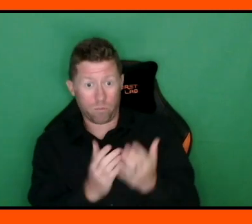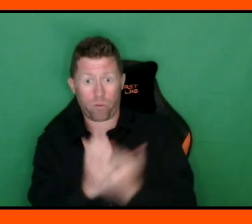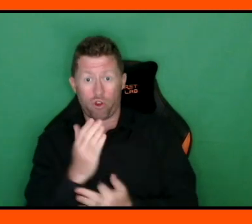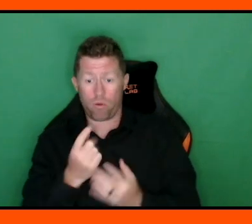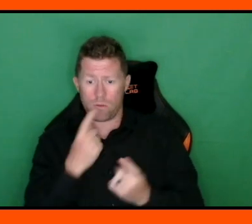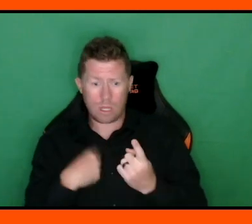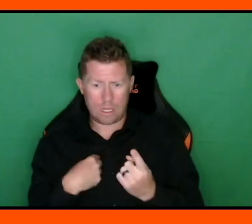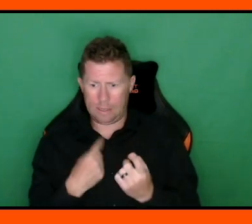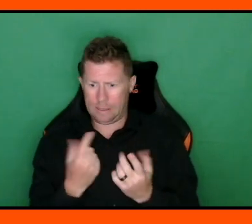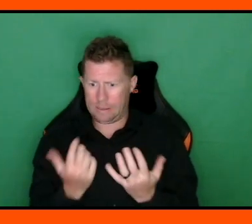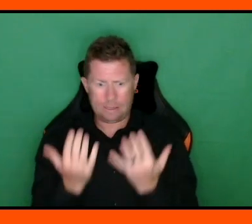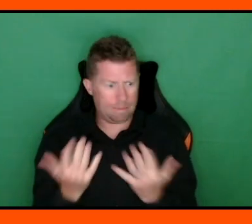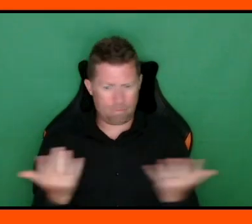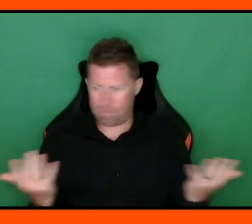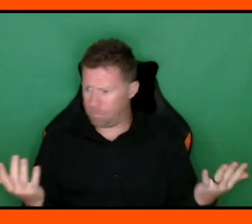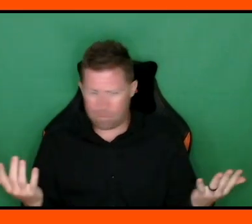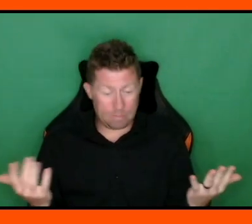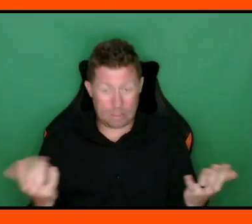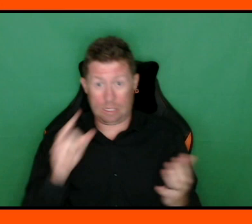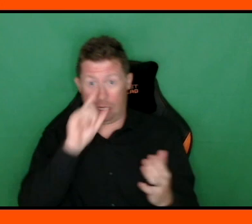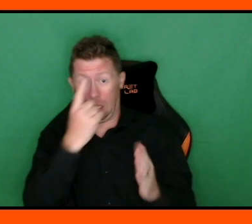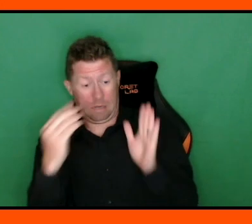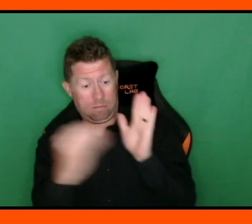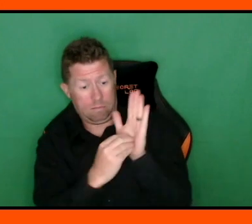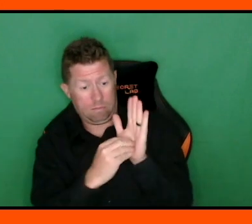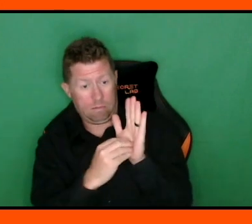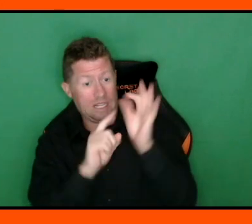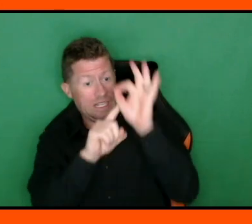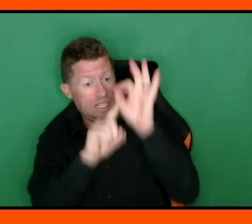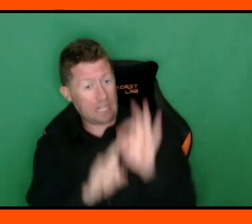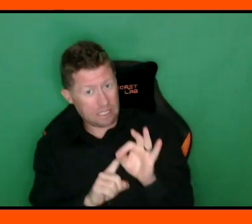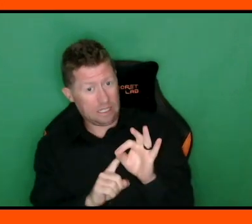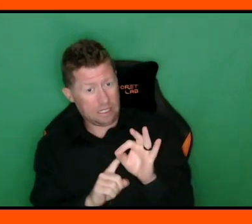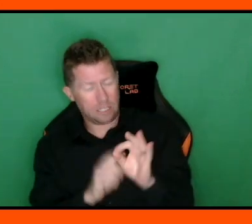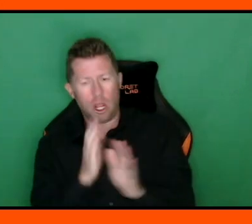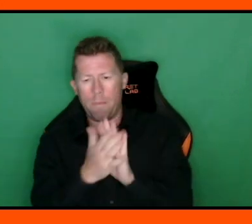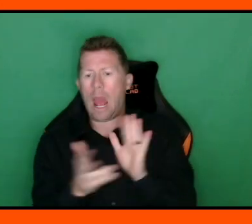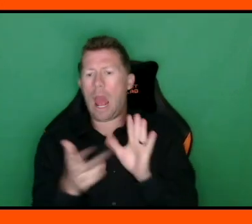but we can’t include it on the Census, there may be olther ways we can provide you with that information